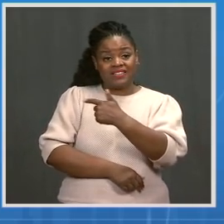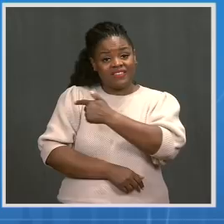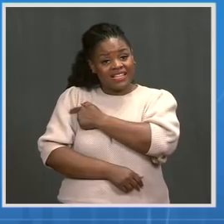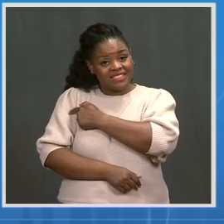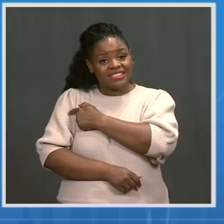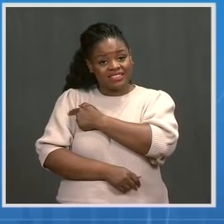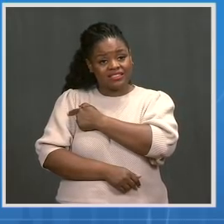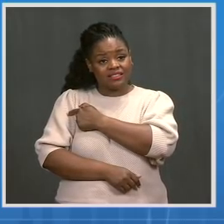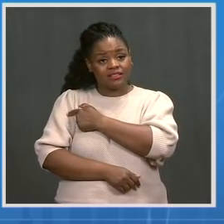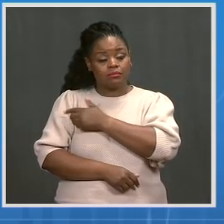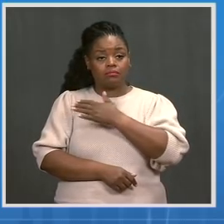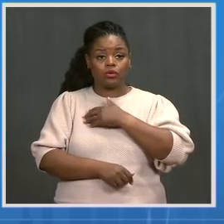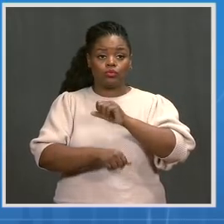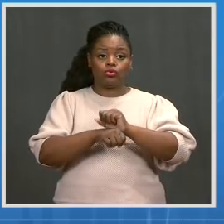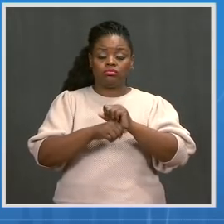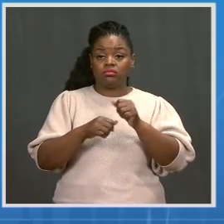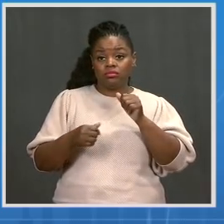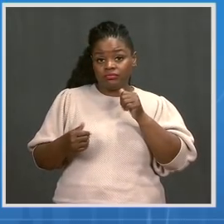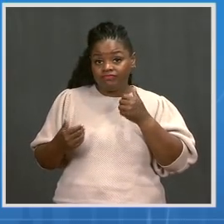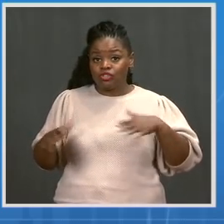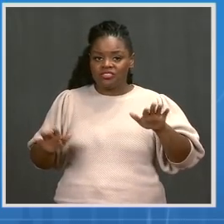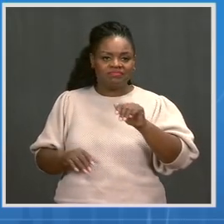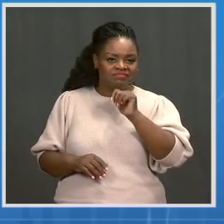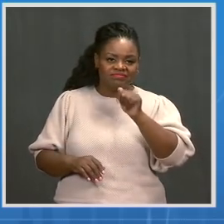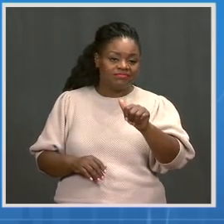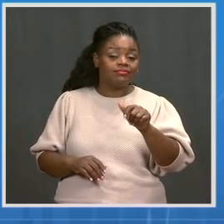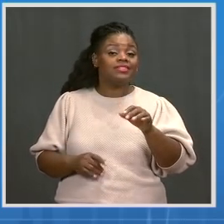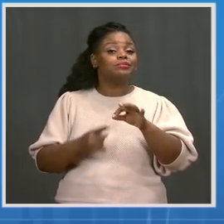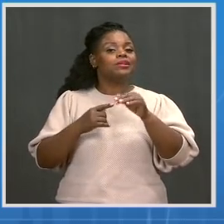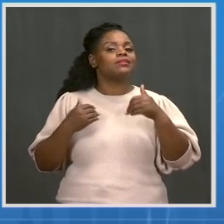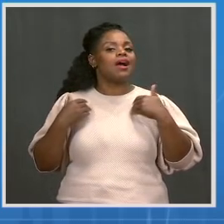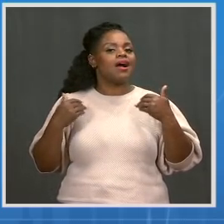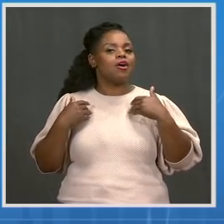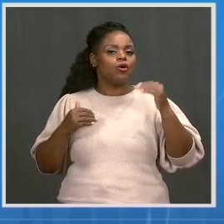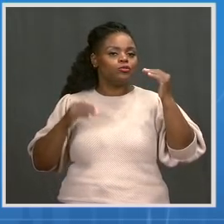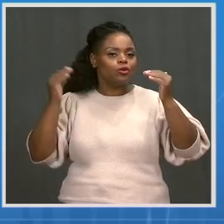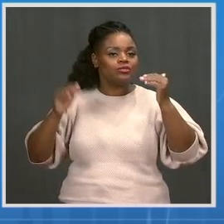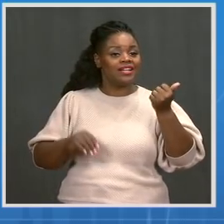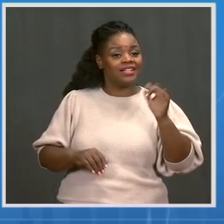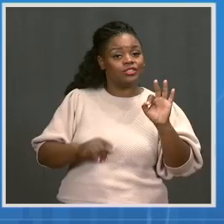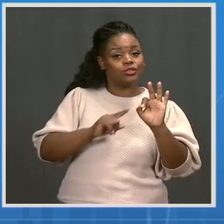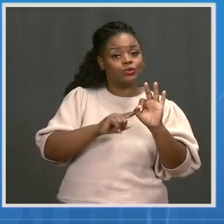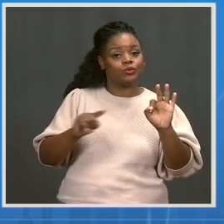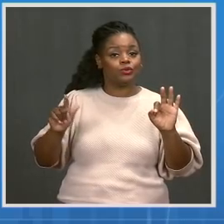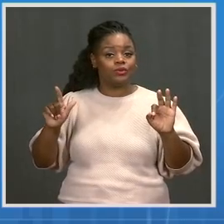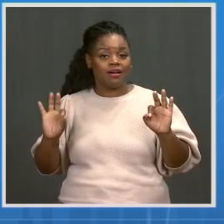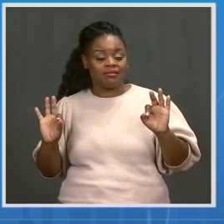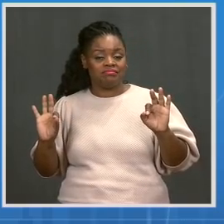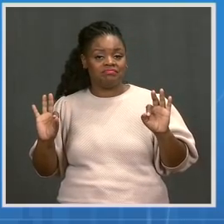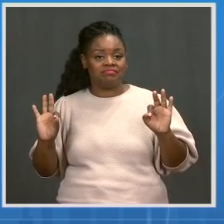especially among young adults, 18- to 29-year-olds. Today, I want to talk about what we've been doing